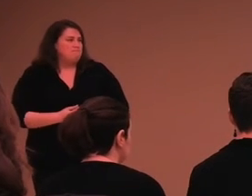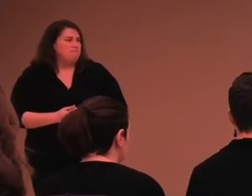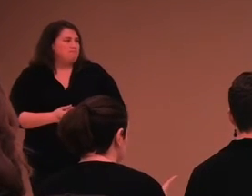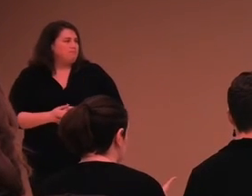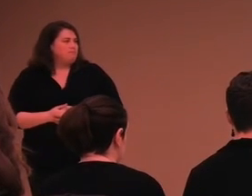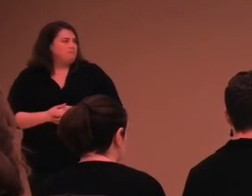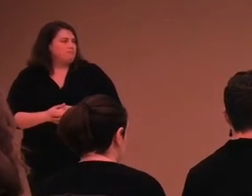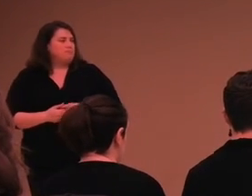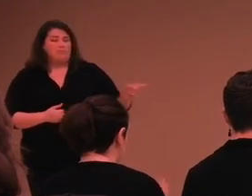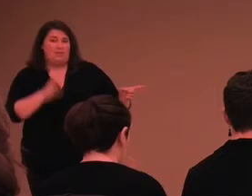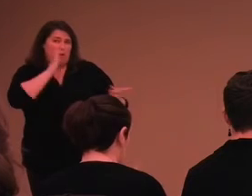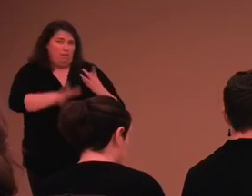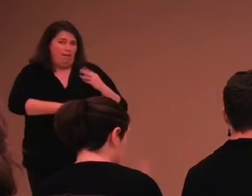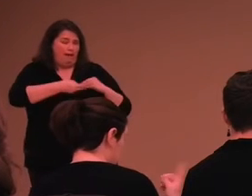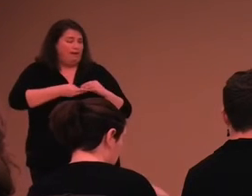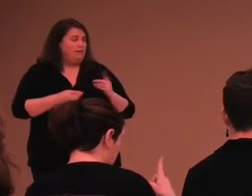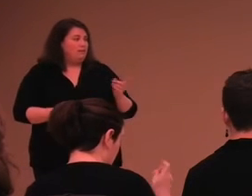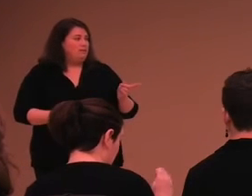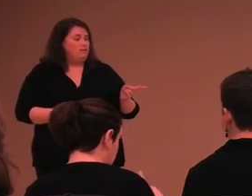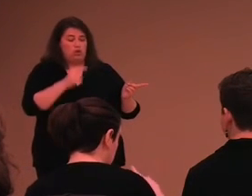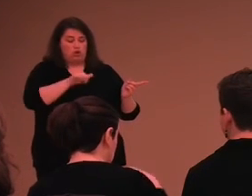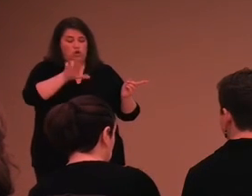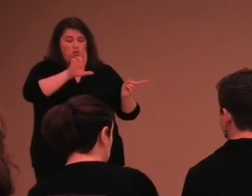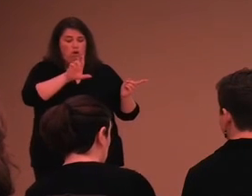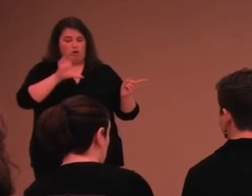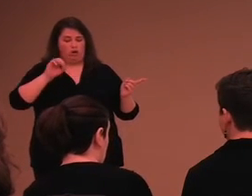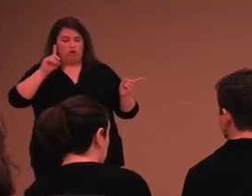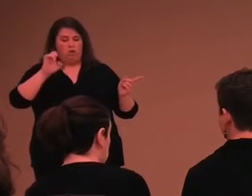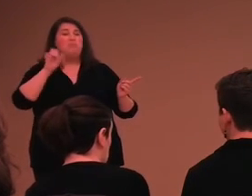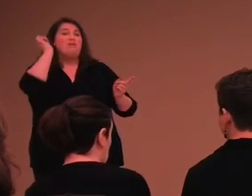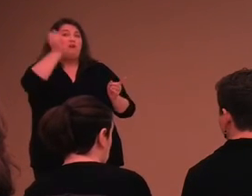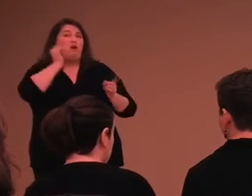Will say no, you just asked about the QR codes, but the audio tour that we have as well